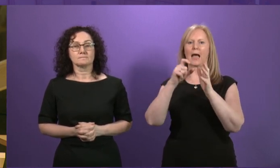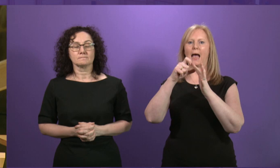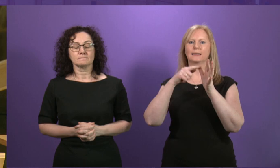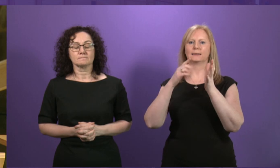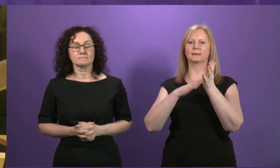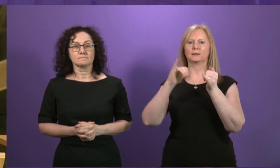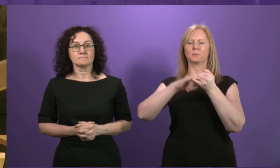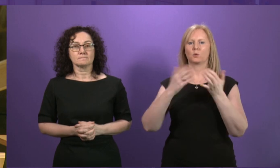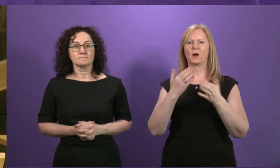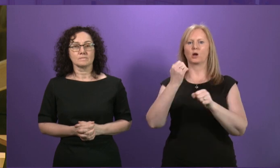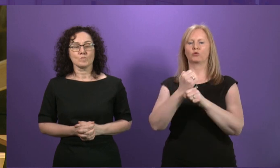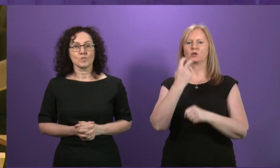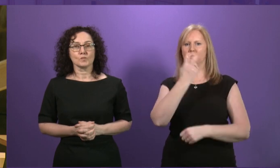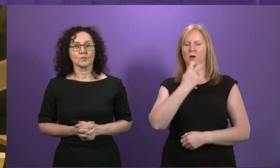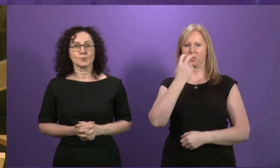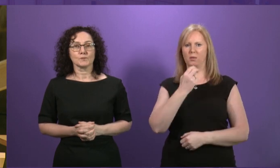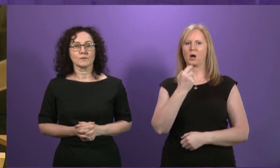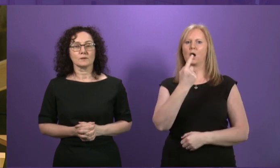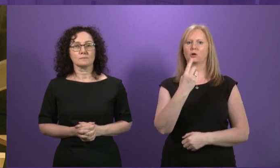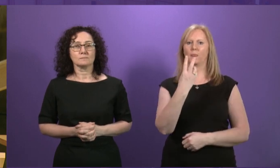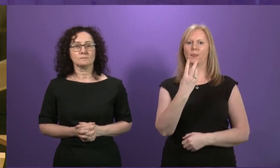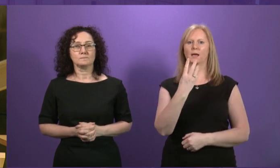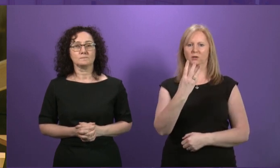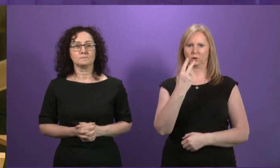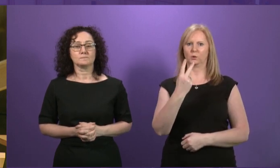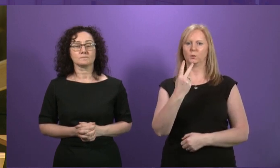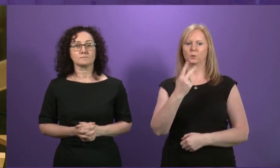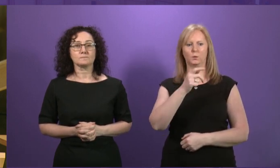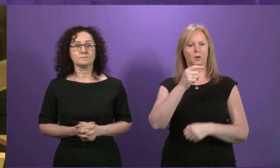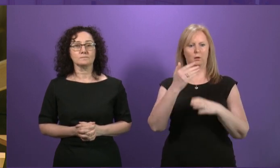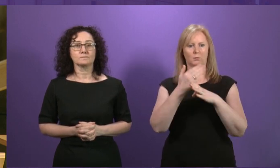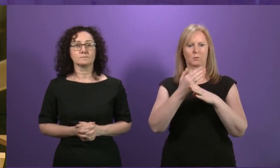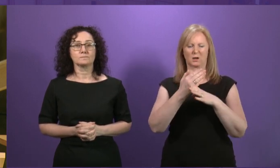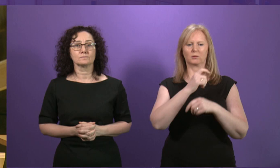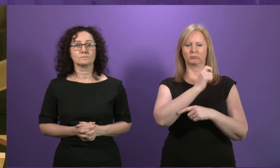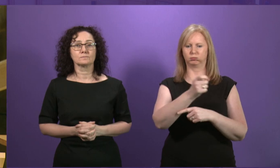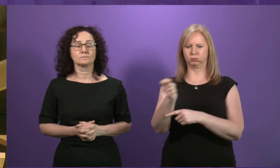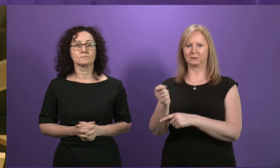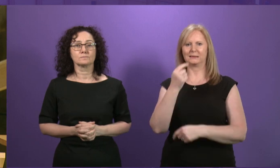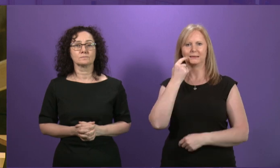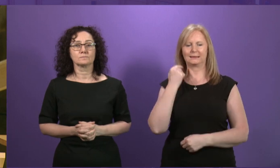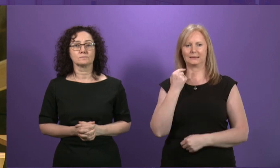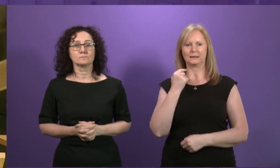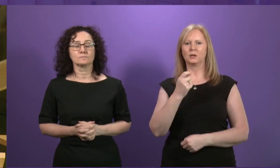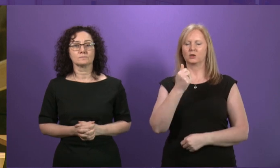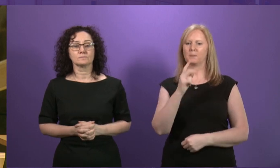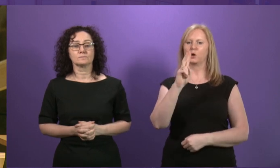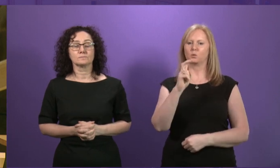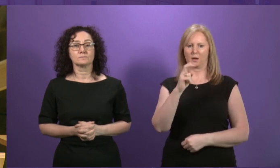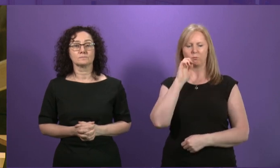One hundred and thirty-two employees were made redundant yesterday, following the devastating news, with 12 employees having been retained in the short term to assist with the closure